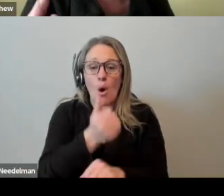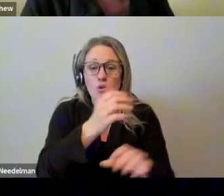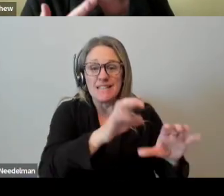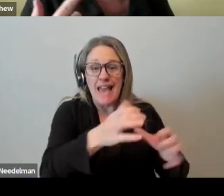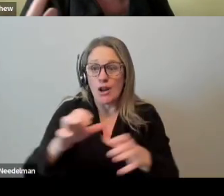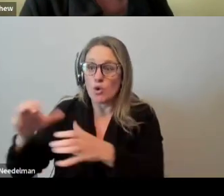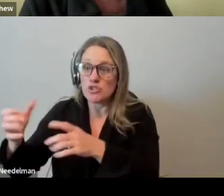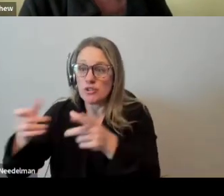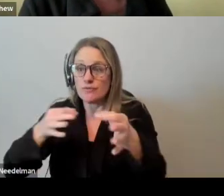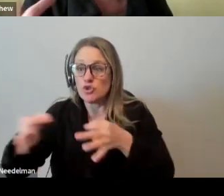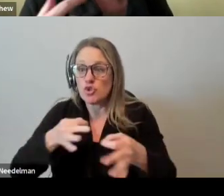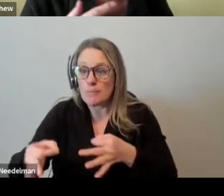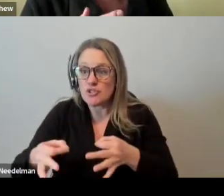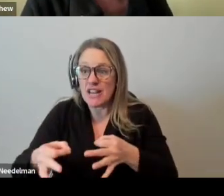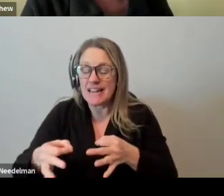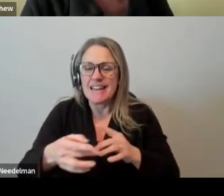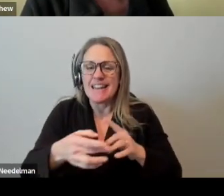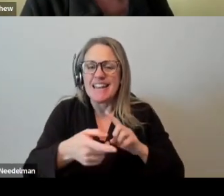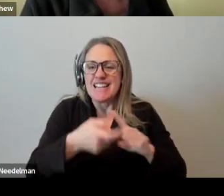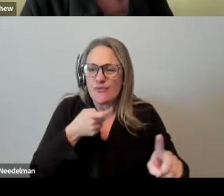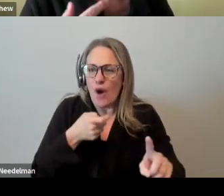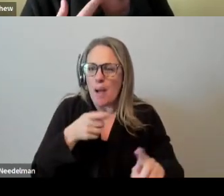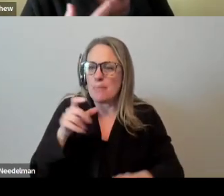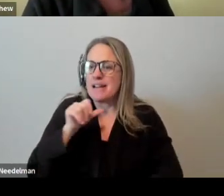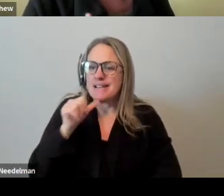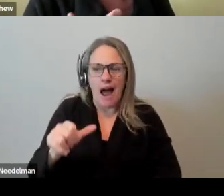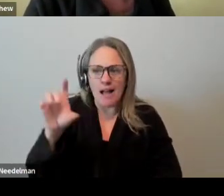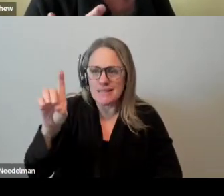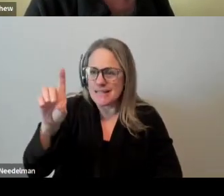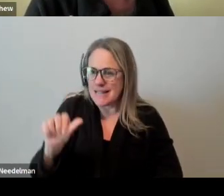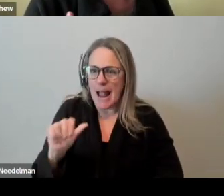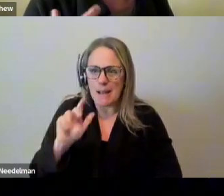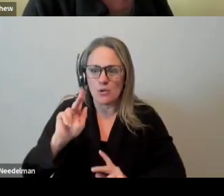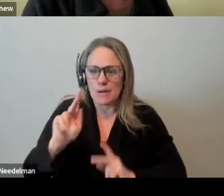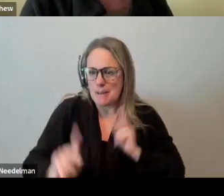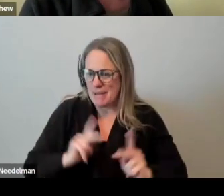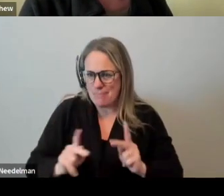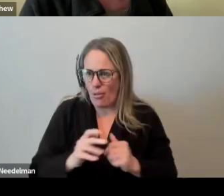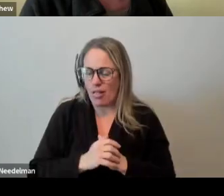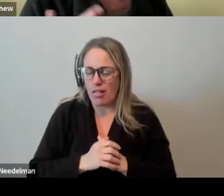by non-disabled experts about disability. And this follows that most checklists